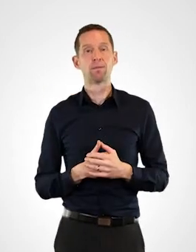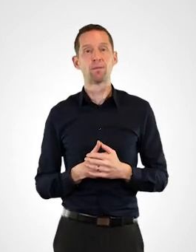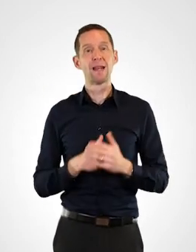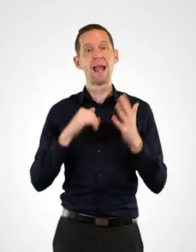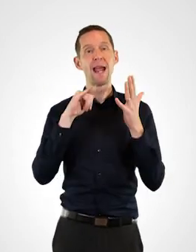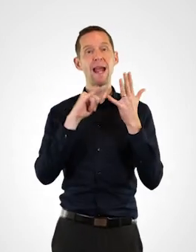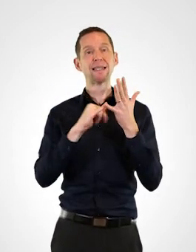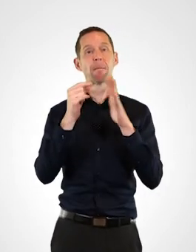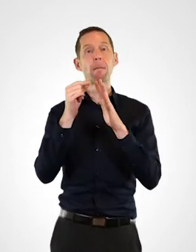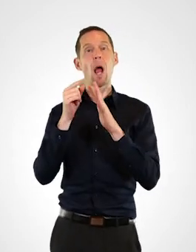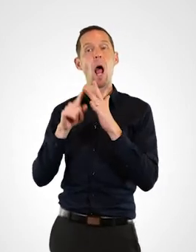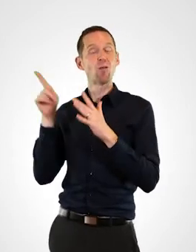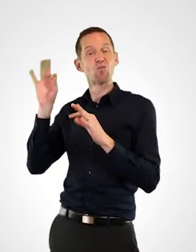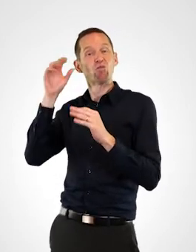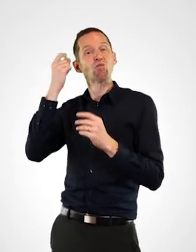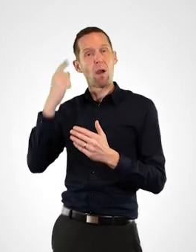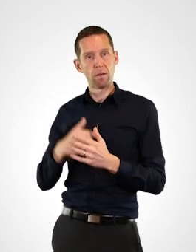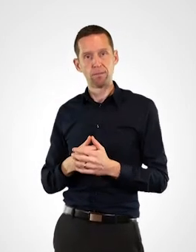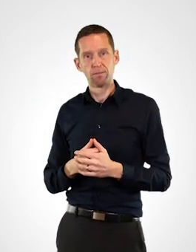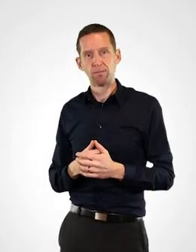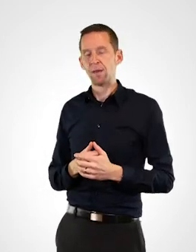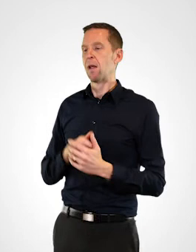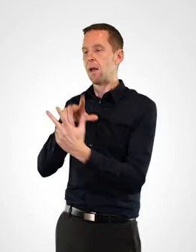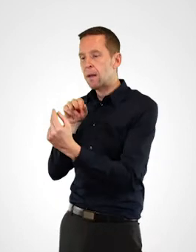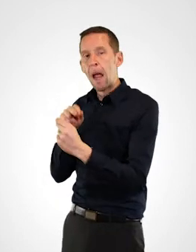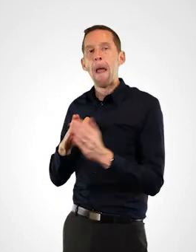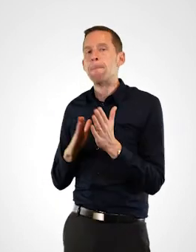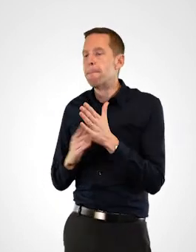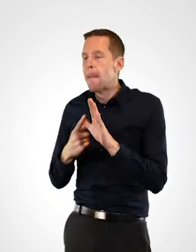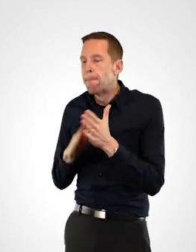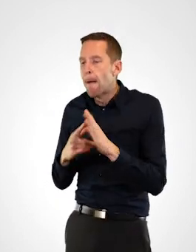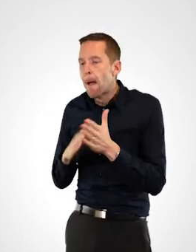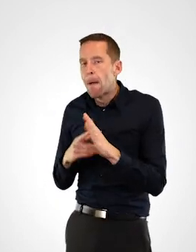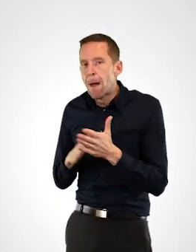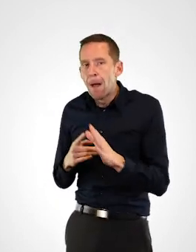without even realising that's what she's doing.